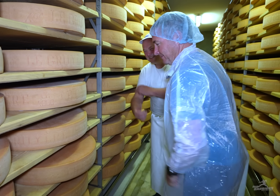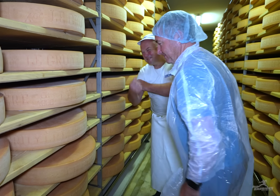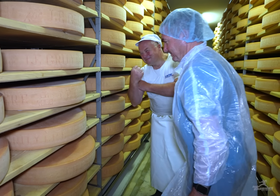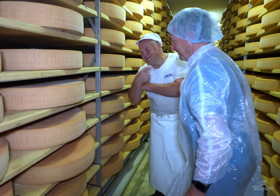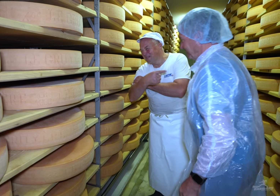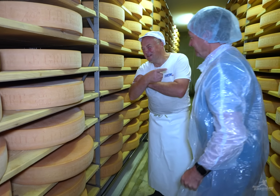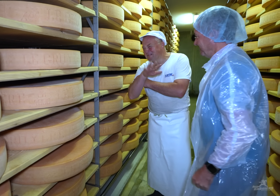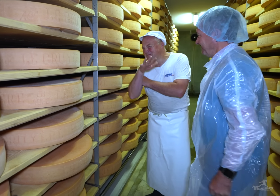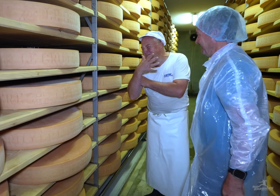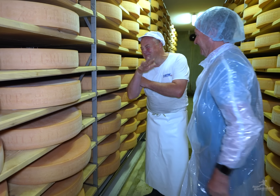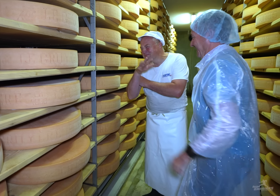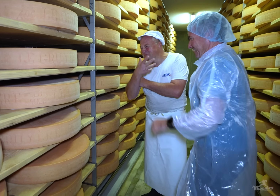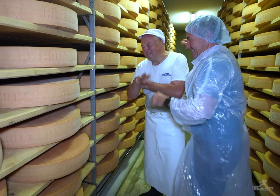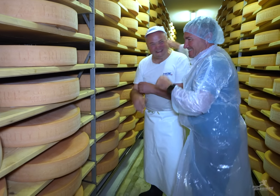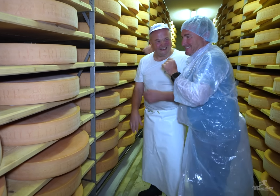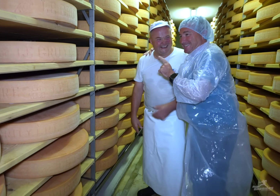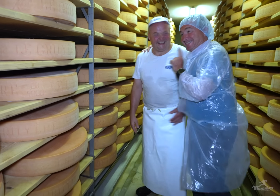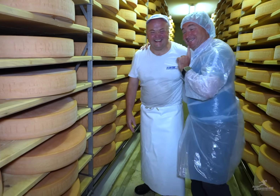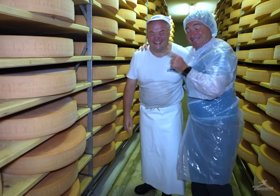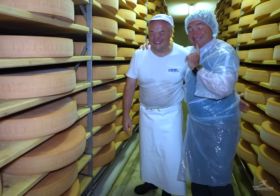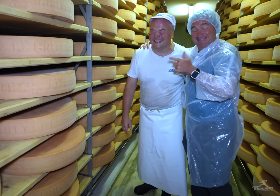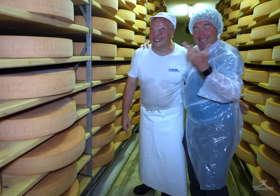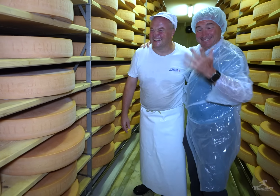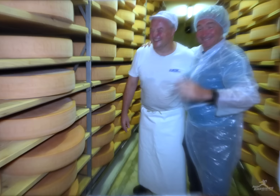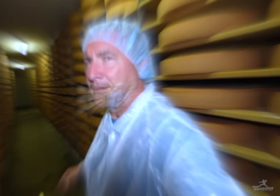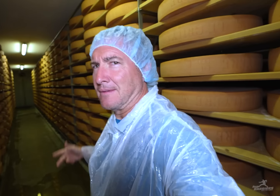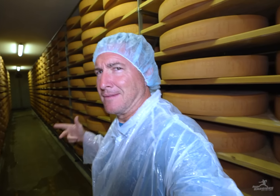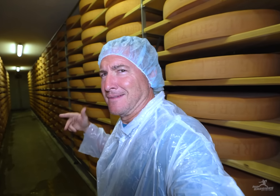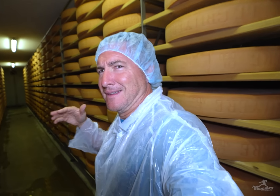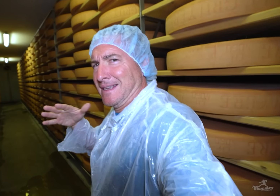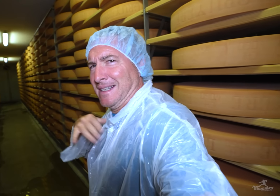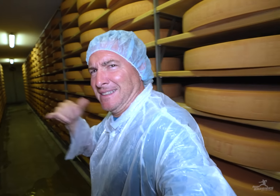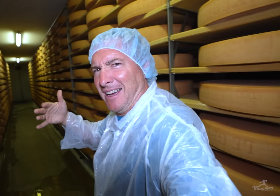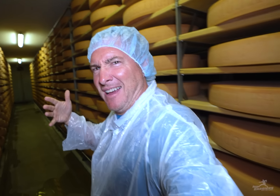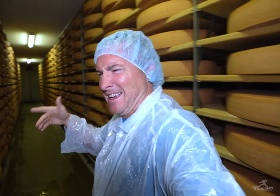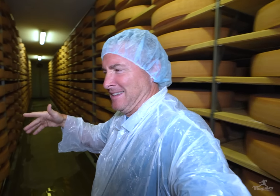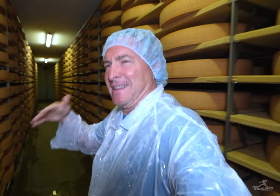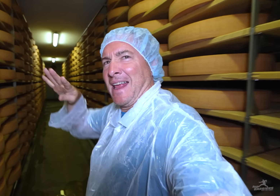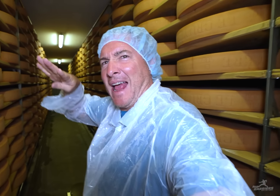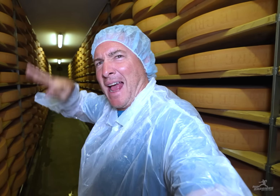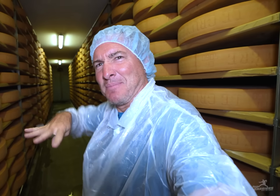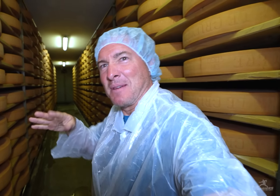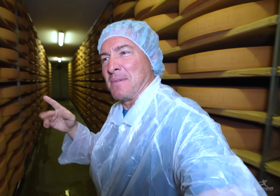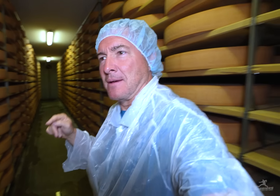Eh, maybe! Ha, true! This is the cheese from April.